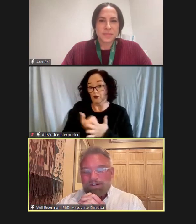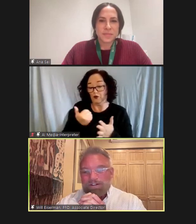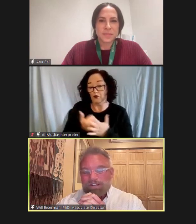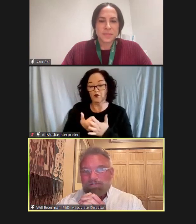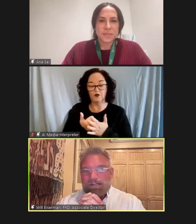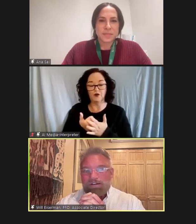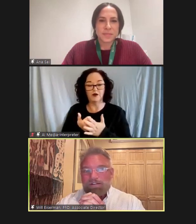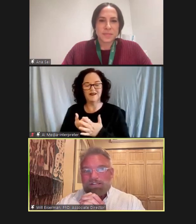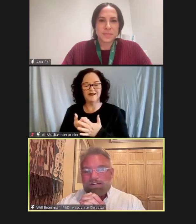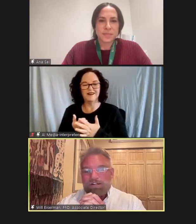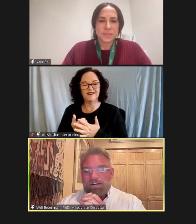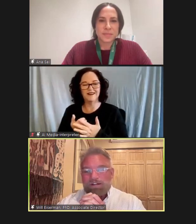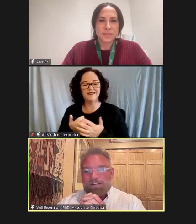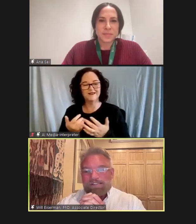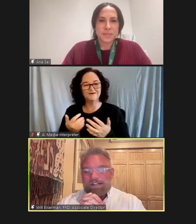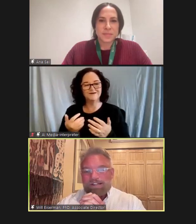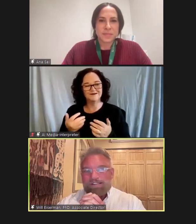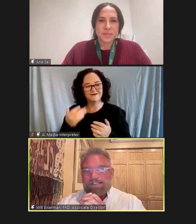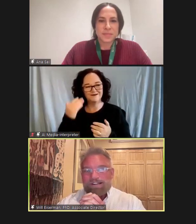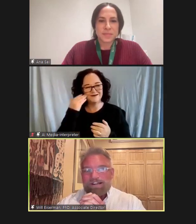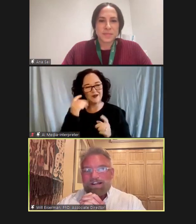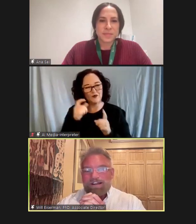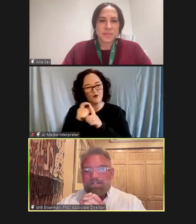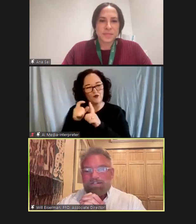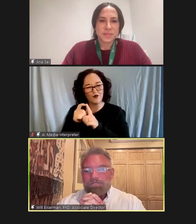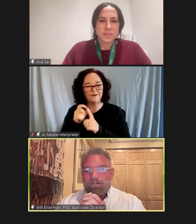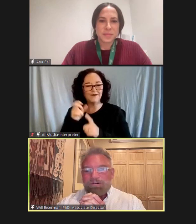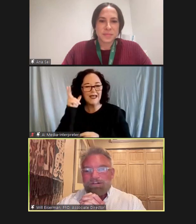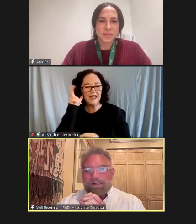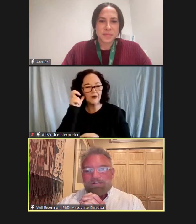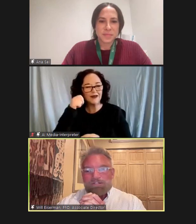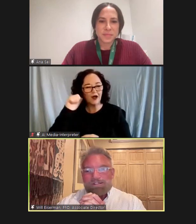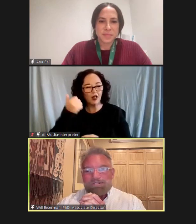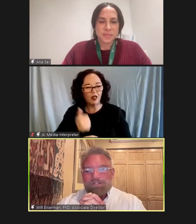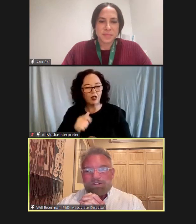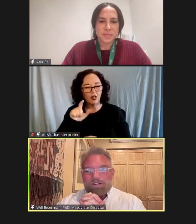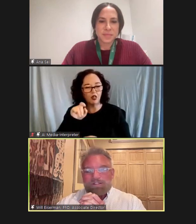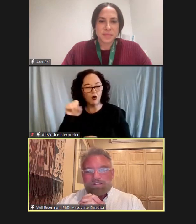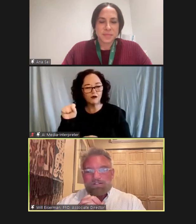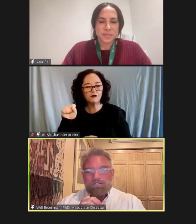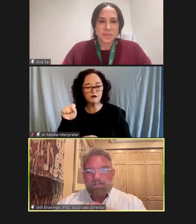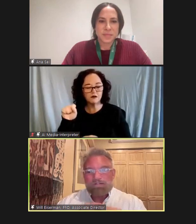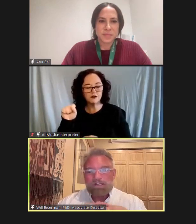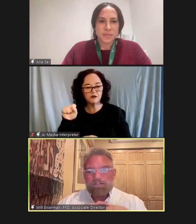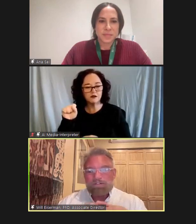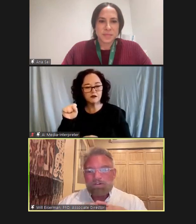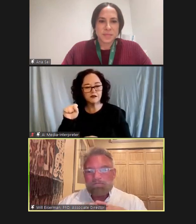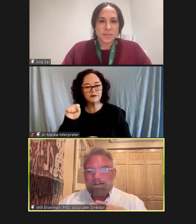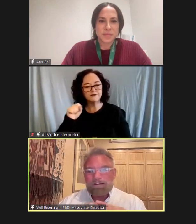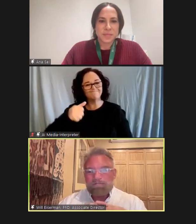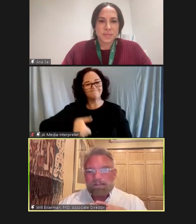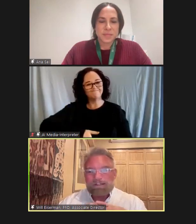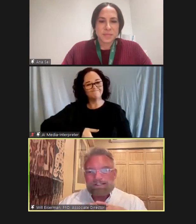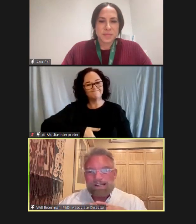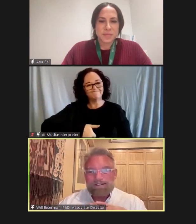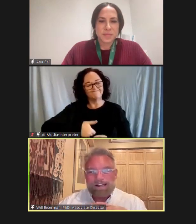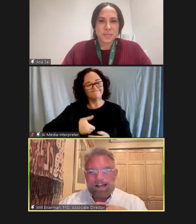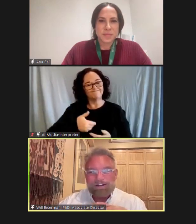terminology hearing loss is more like intuitive to people even